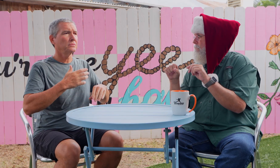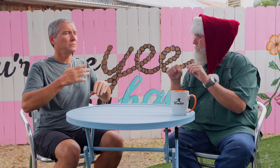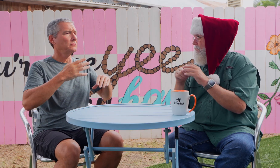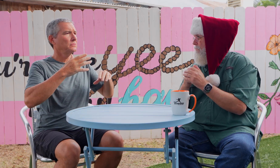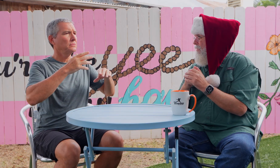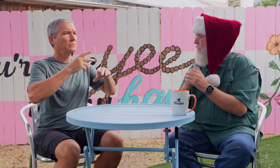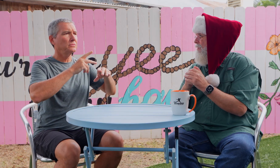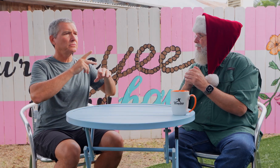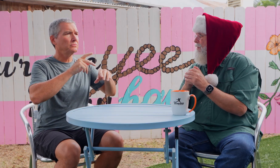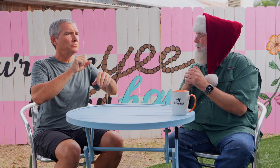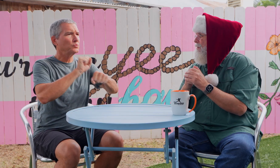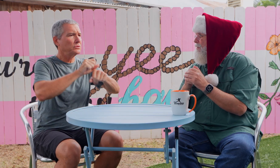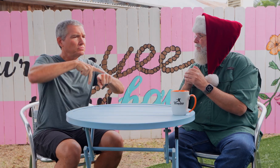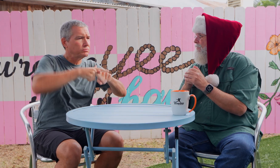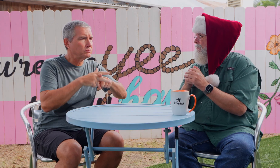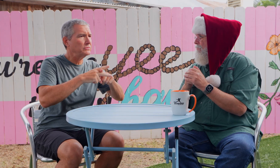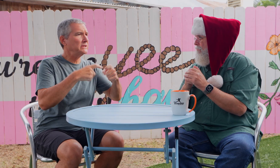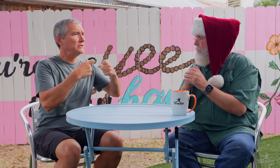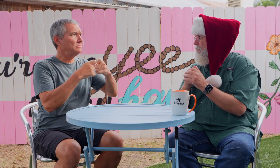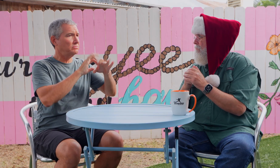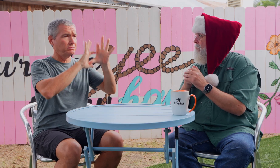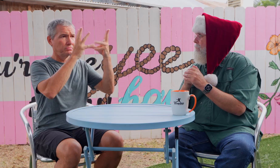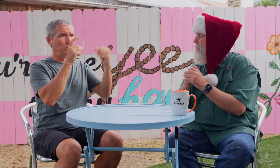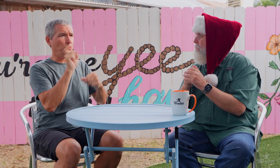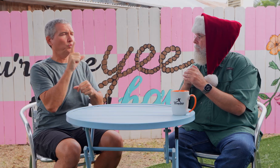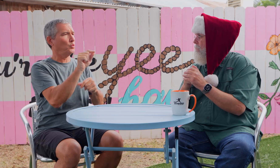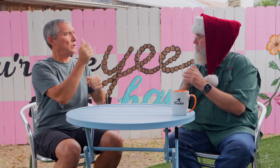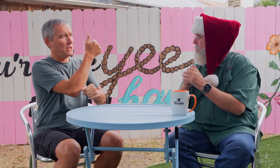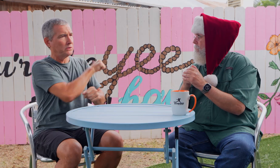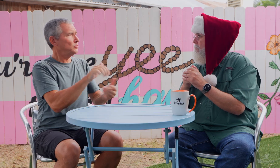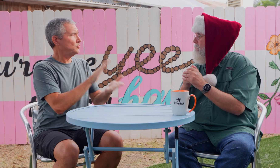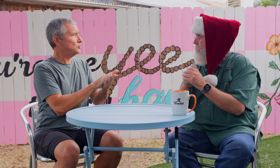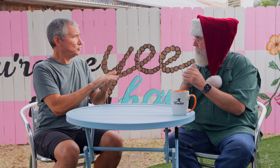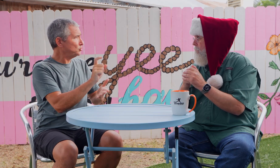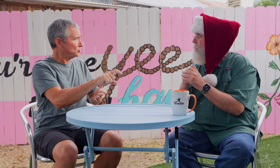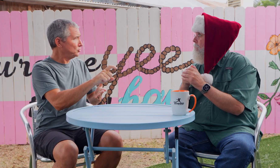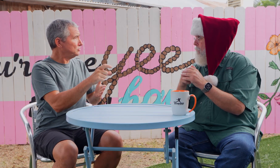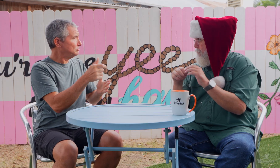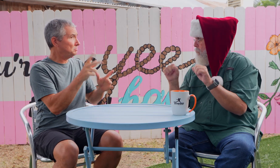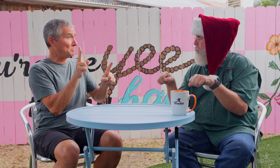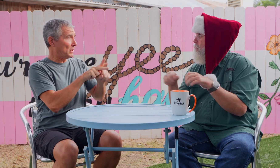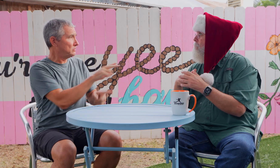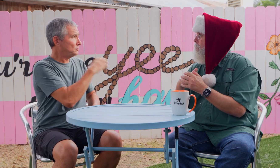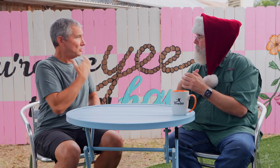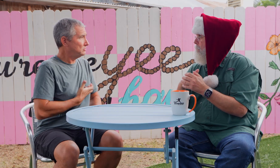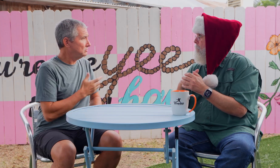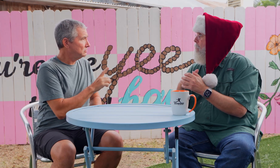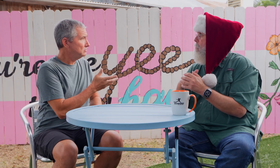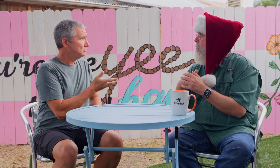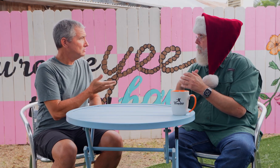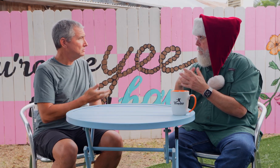Plumbers, electricians, everyone has to go to school at some point. That applies to you as Santa Claus, doesn't it?